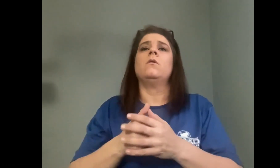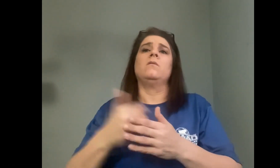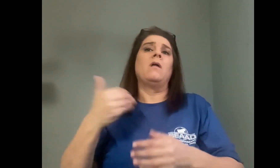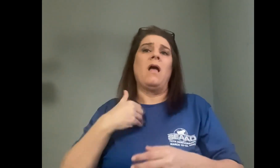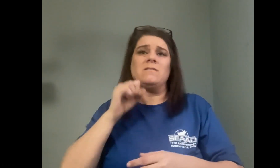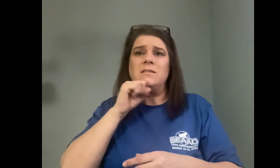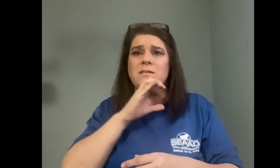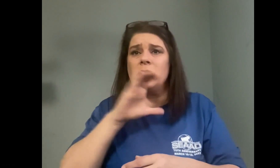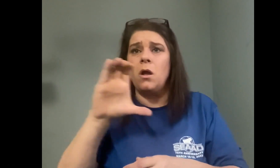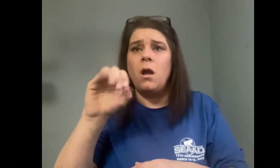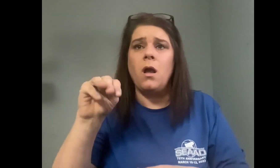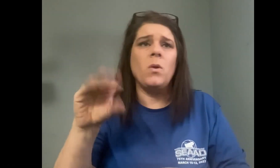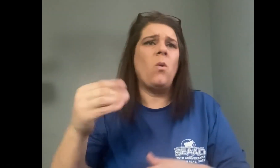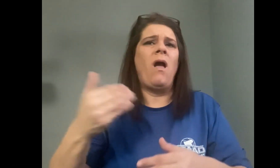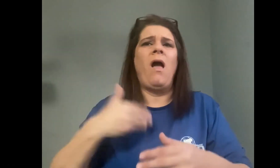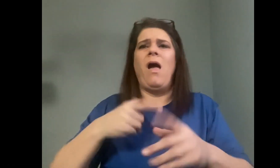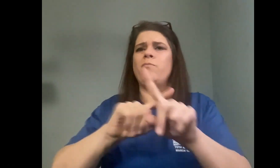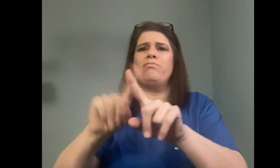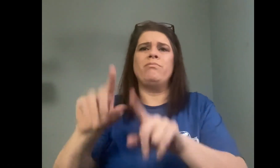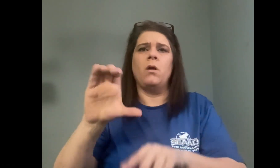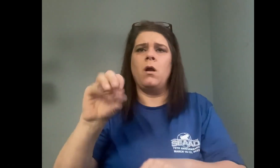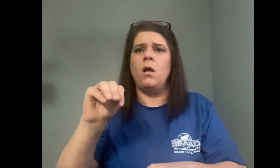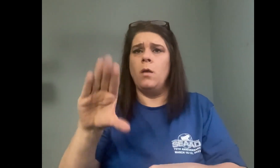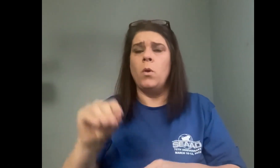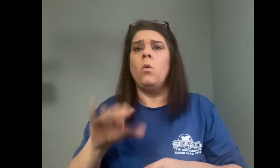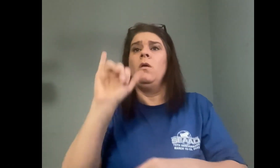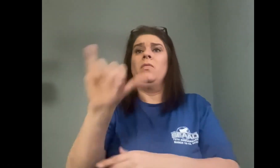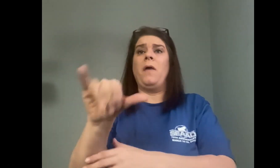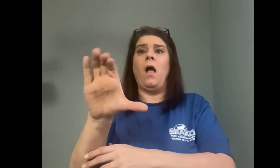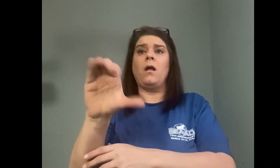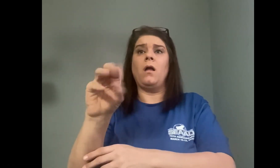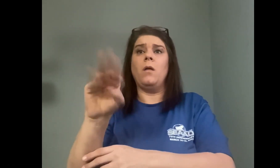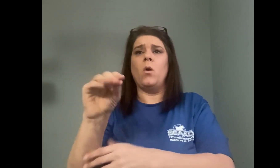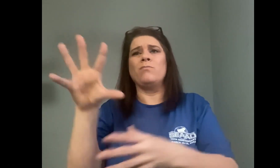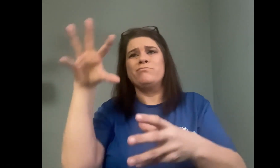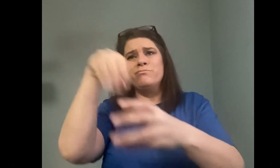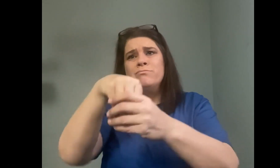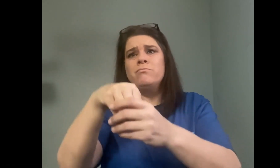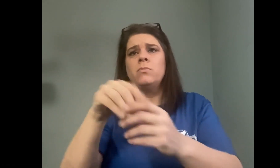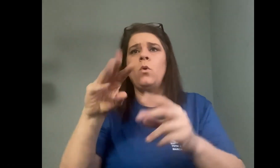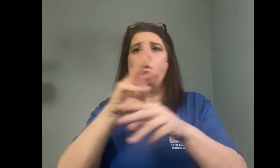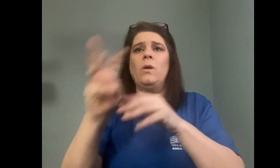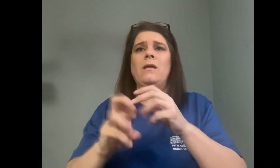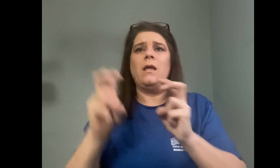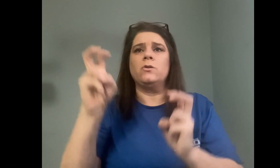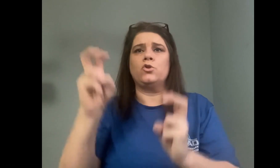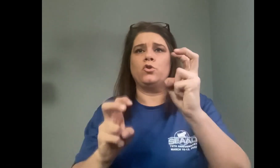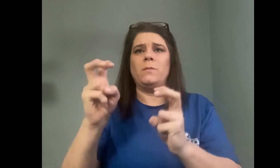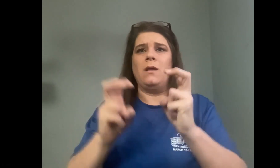We have a senior citizen combo the combo includes the weekend tournament plus